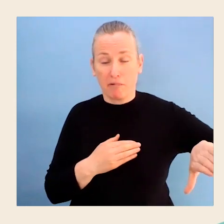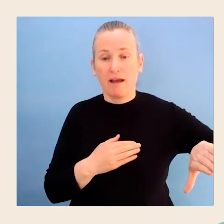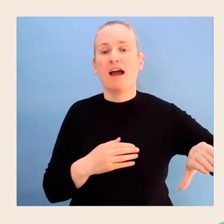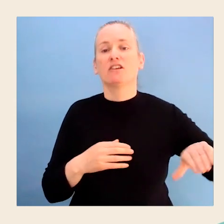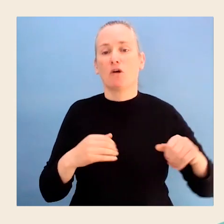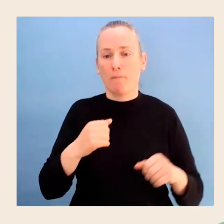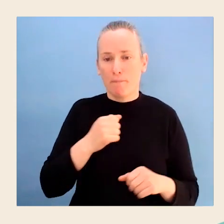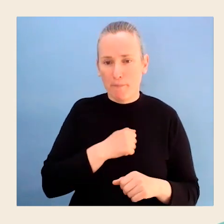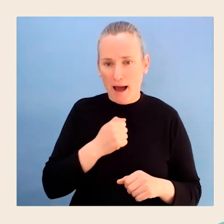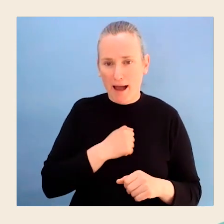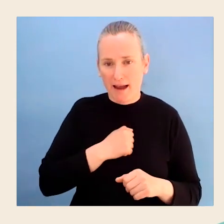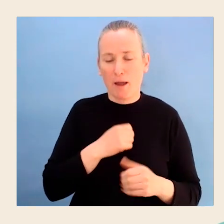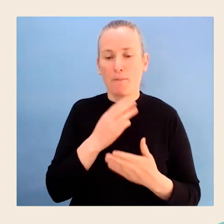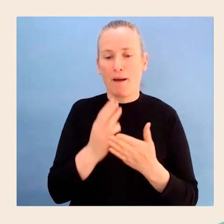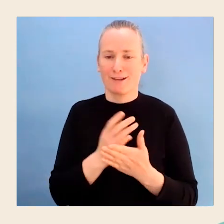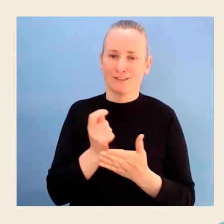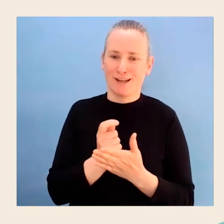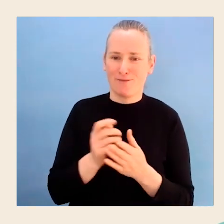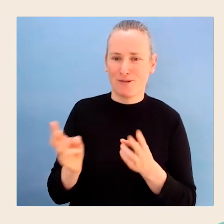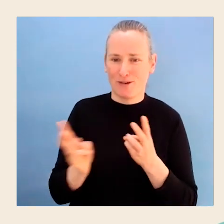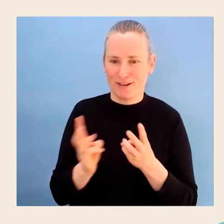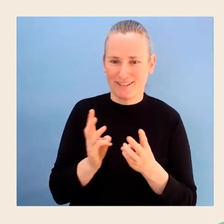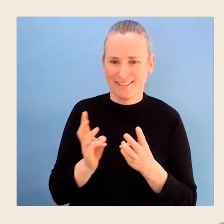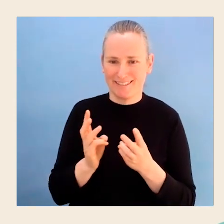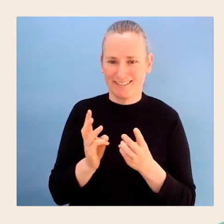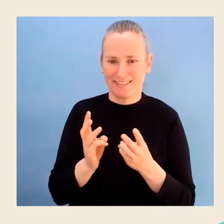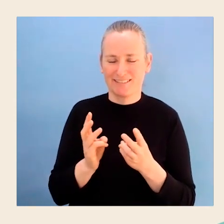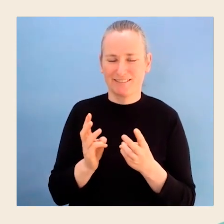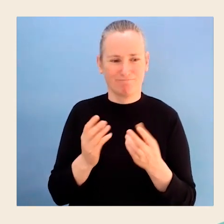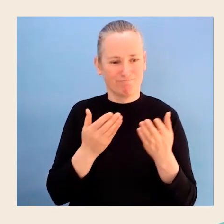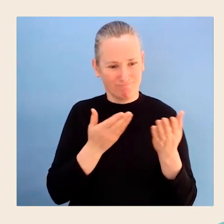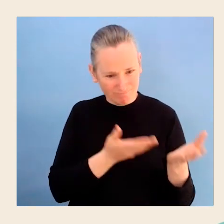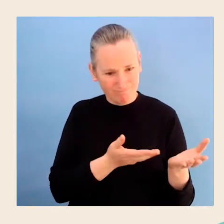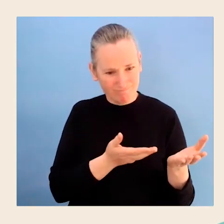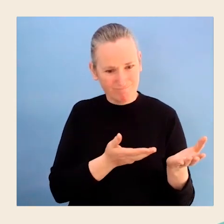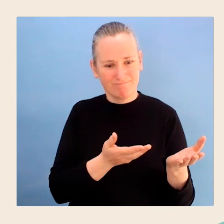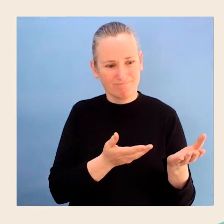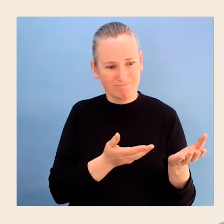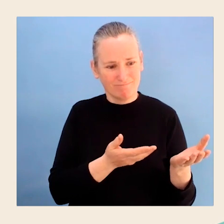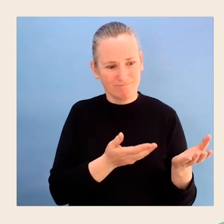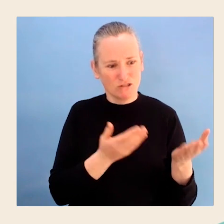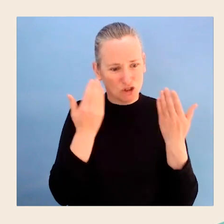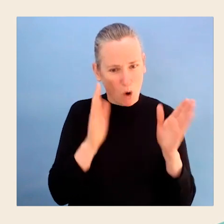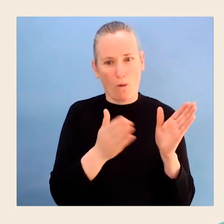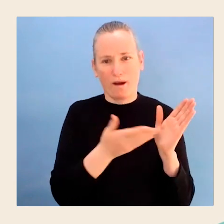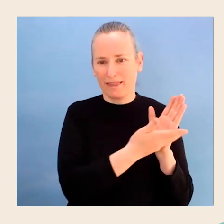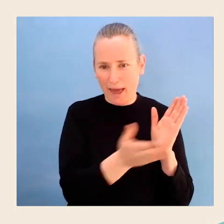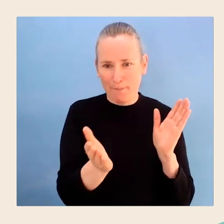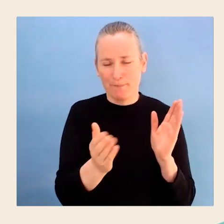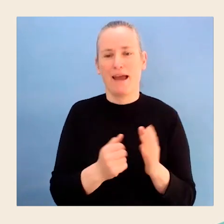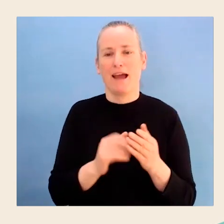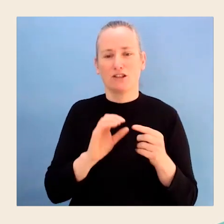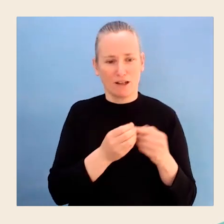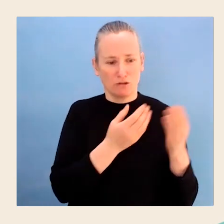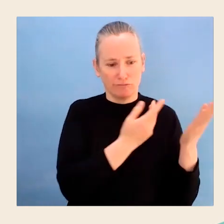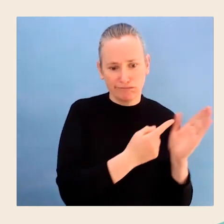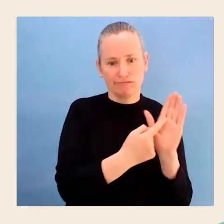so my part-time work revolves around trying to amplify these and trying to bring them to the fore